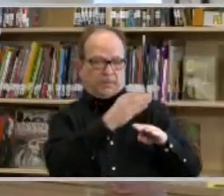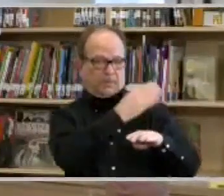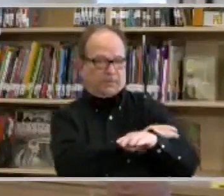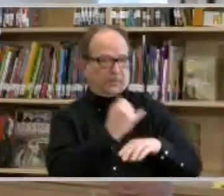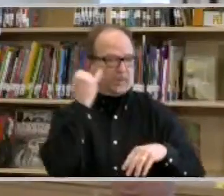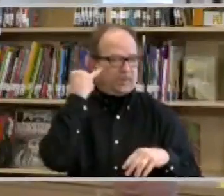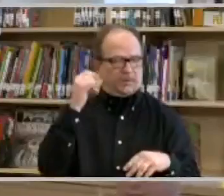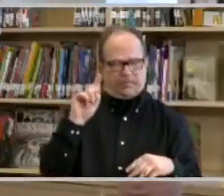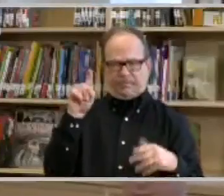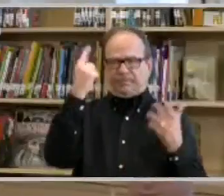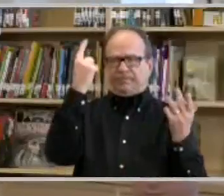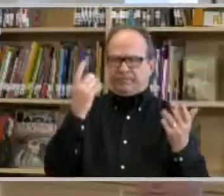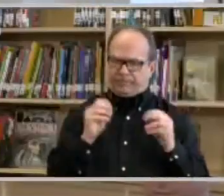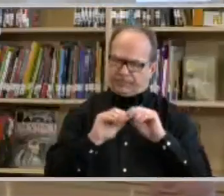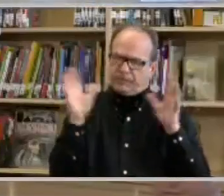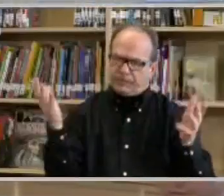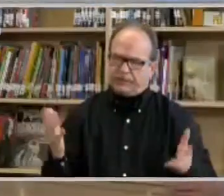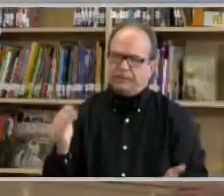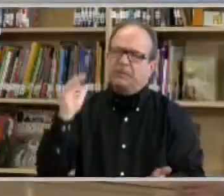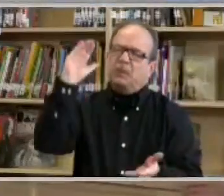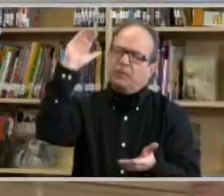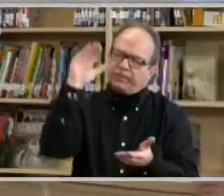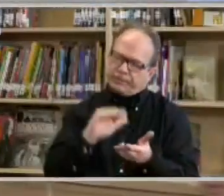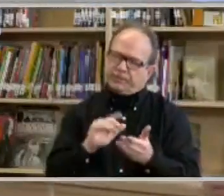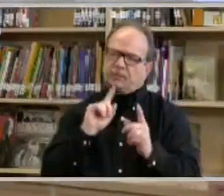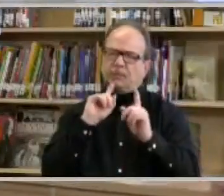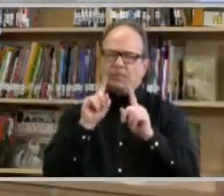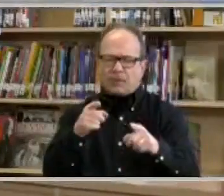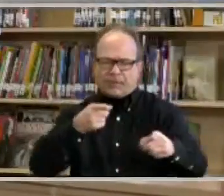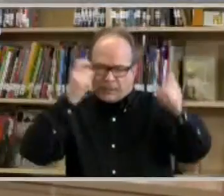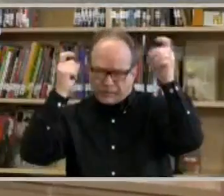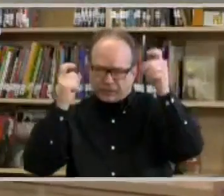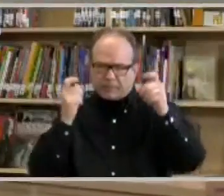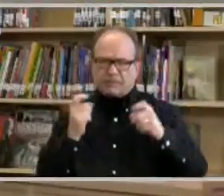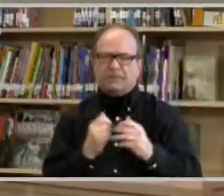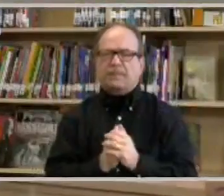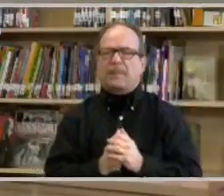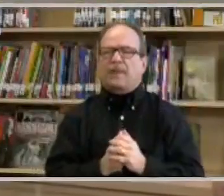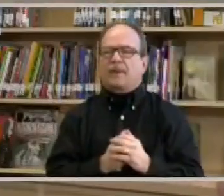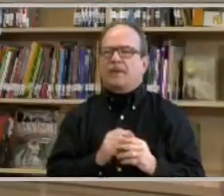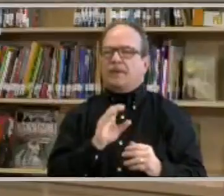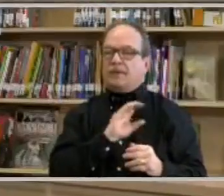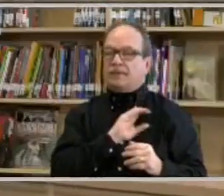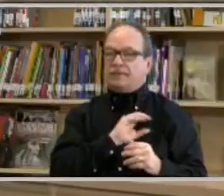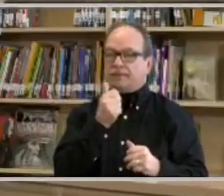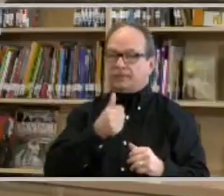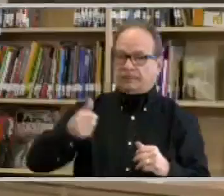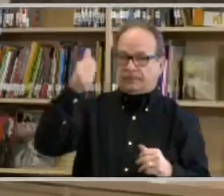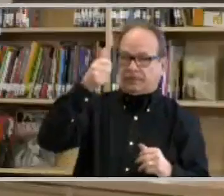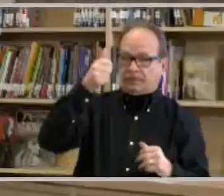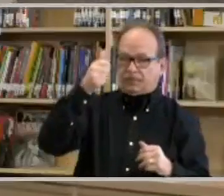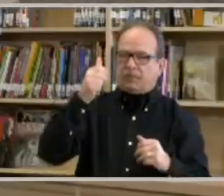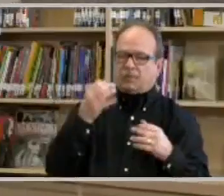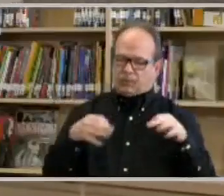ENTIRE DEPARTMENT. NOT ONLY WILL THES SECTOR MODEL NEW TRANSPARENCY AND LOWER